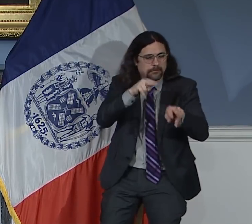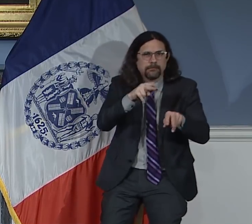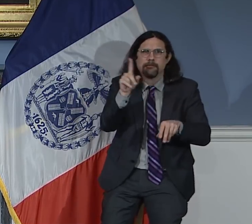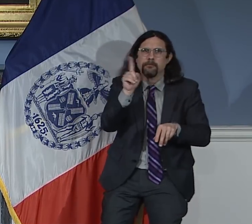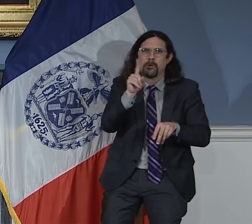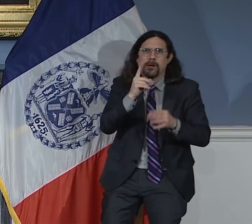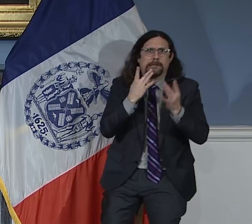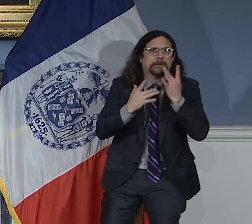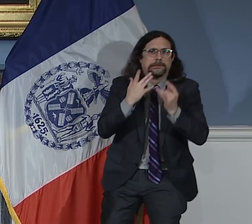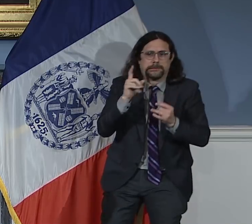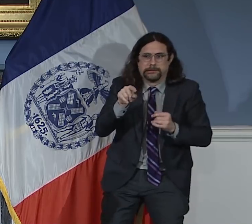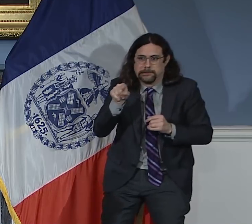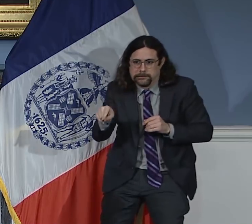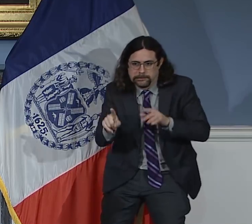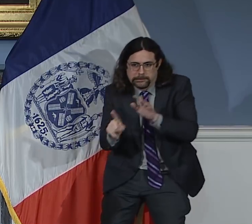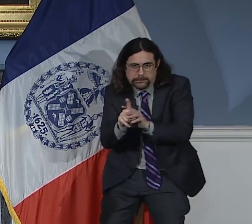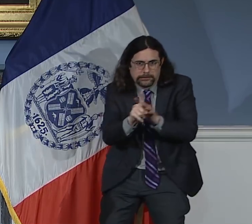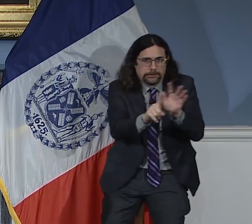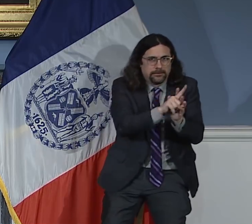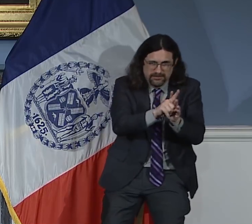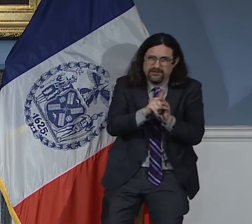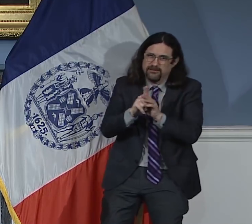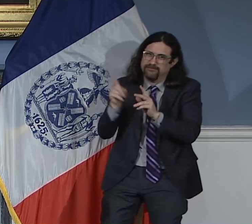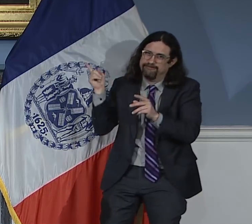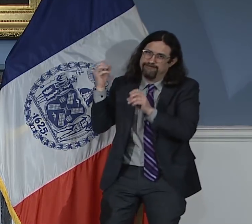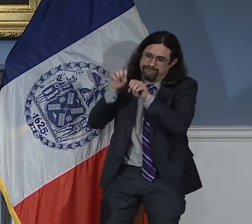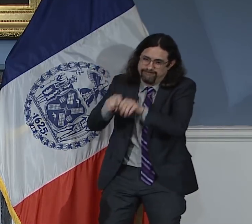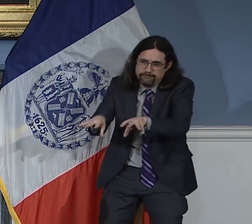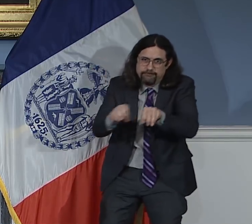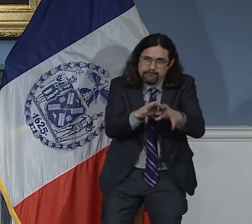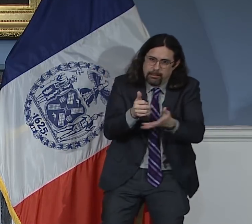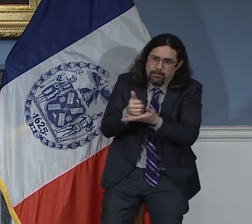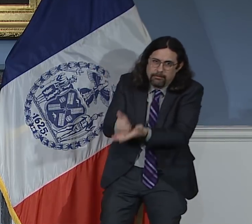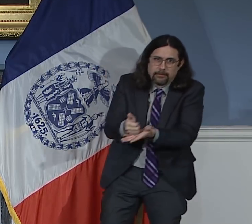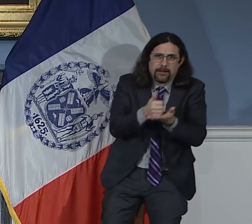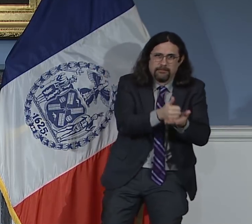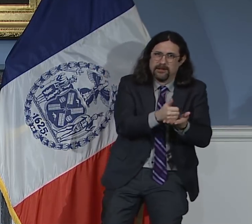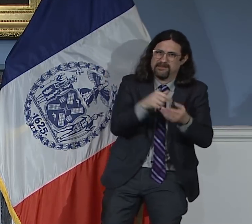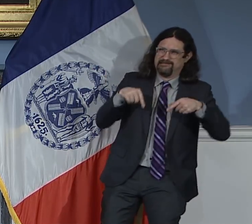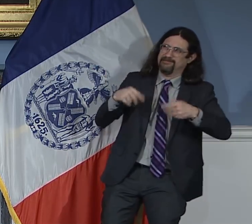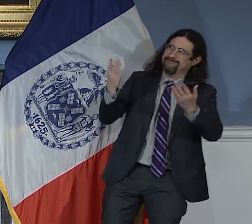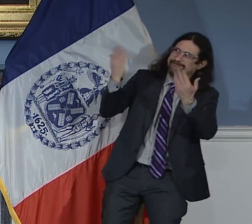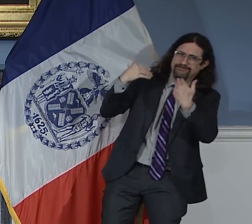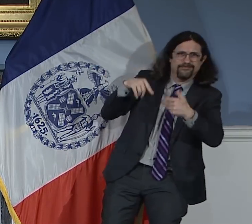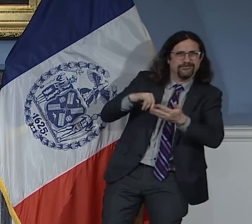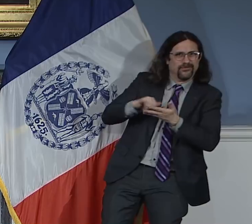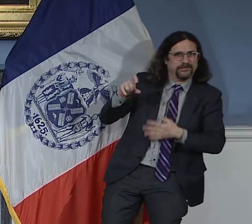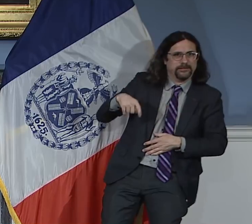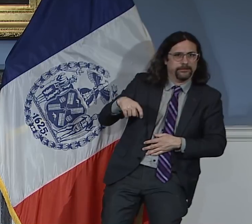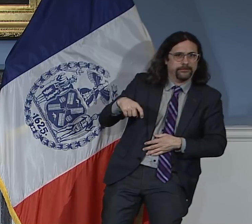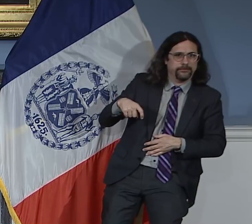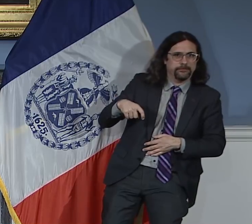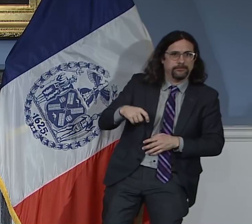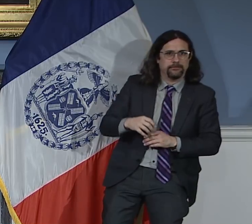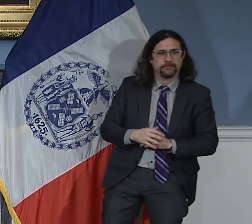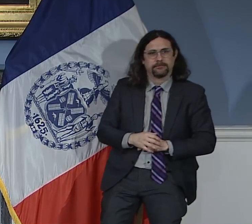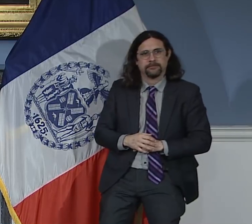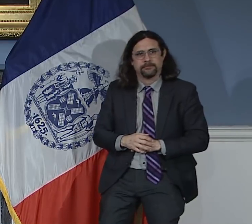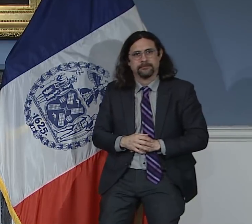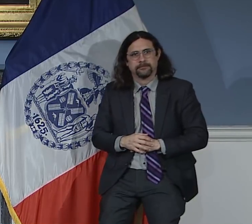YORK STATE AND NEW YORK CITY. OF COURSE I AM EHARETNE DTHAT